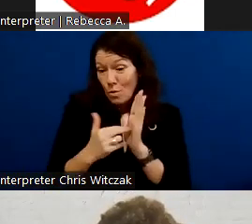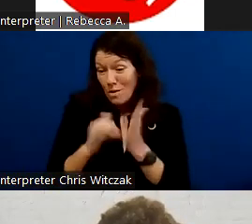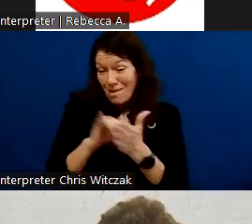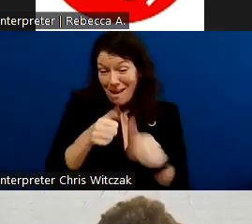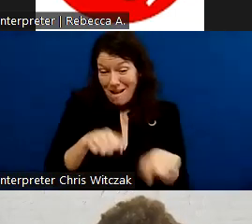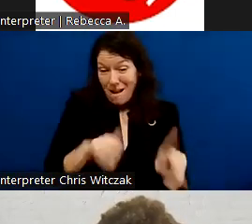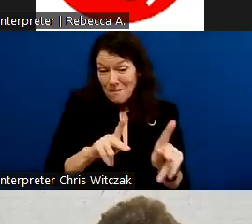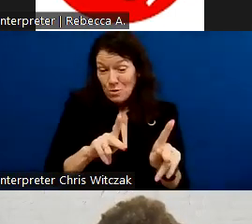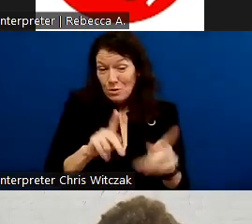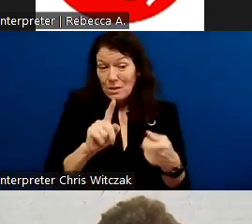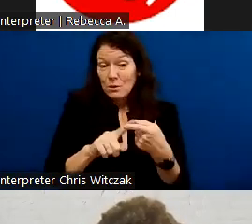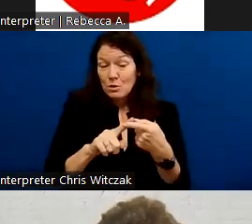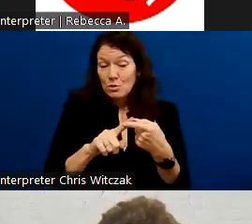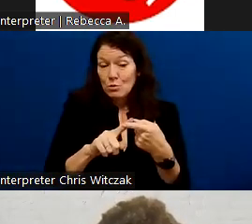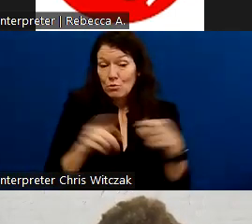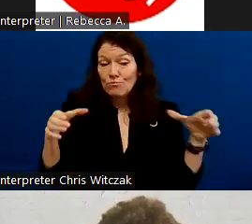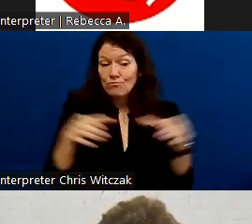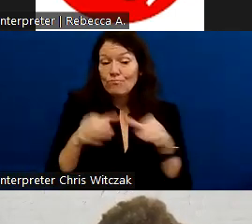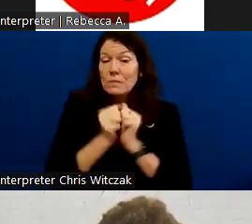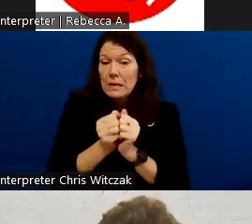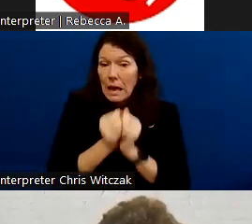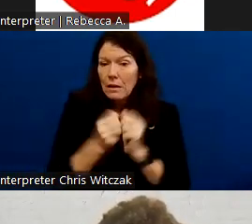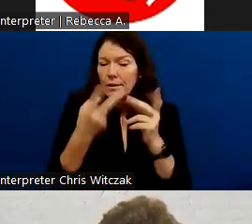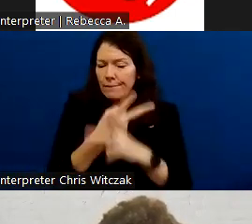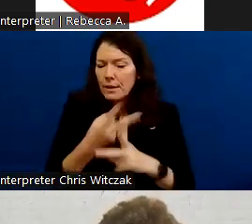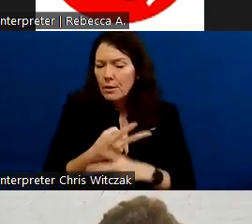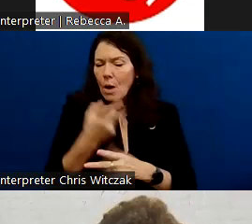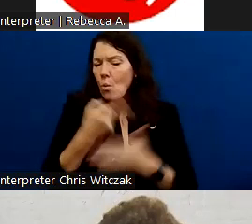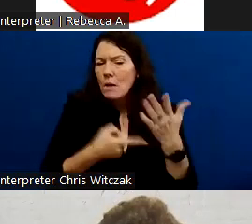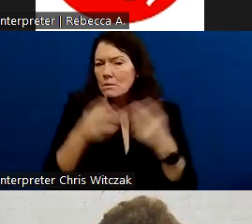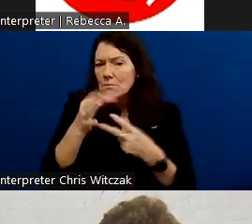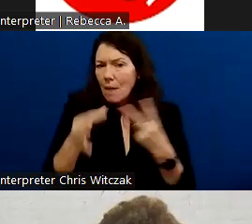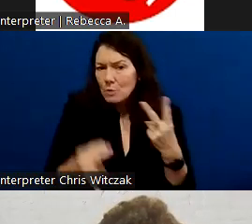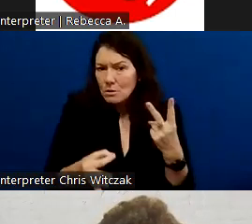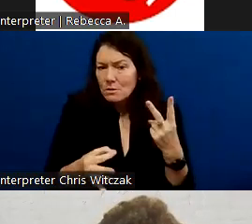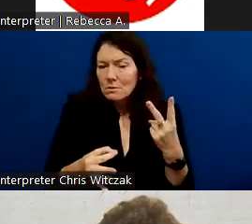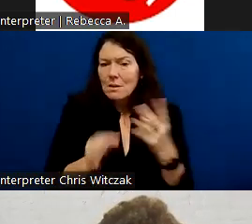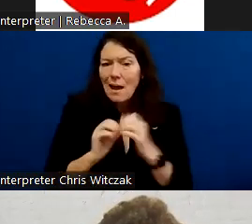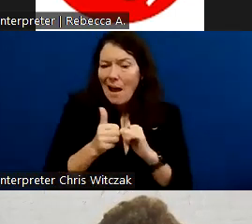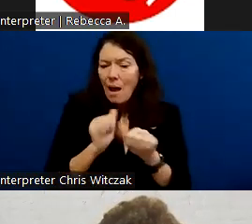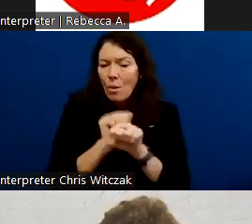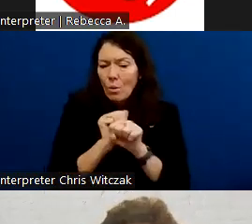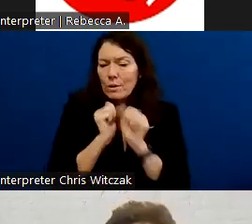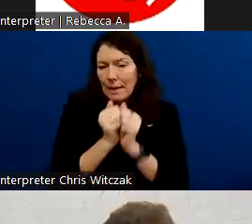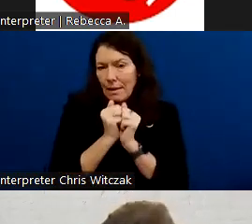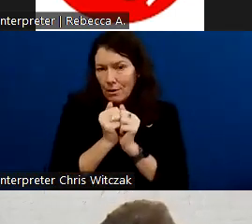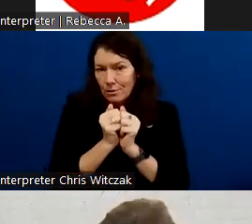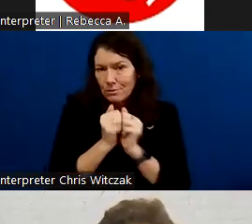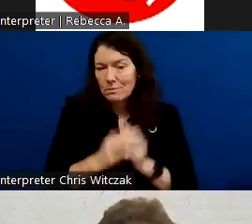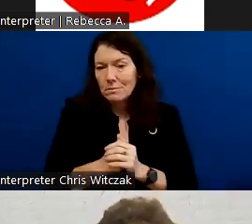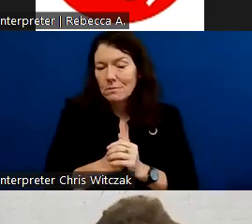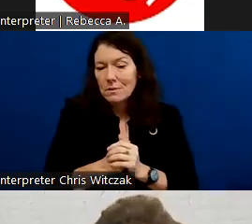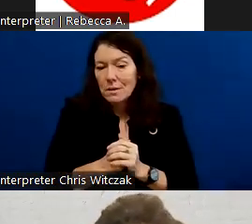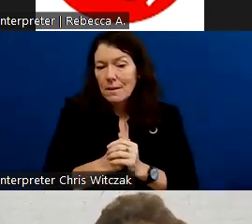together and figure out what are the options and how can we work together in order to support